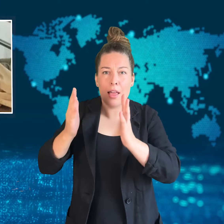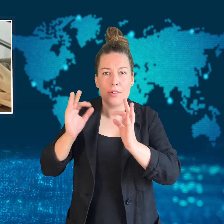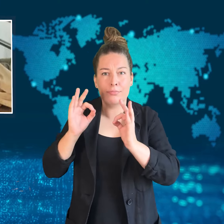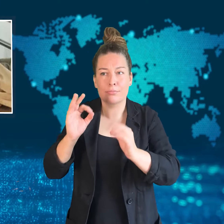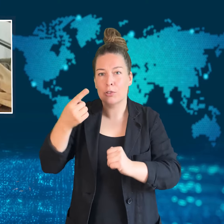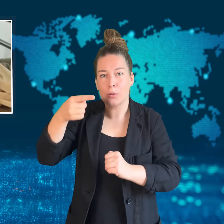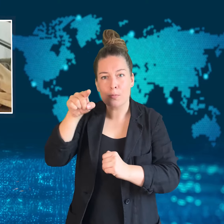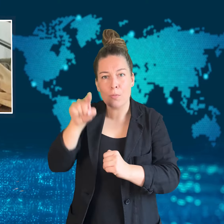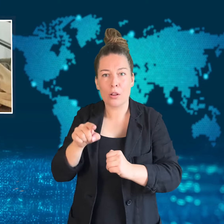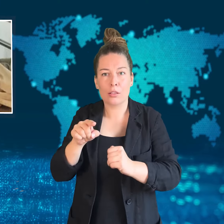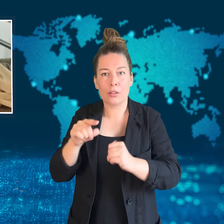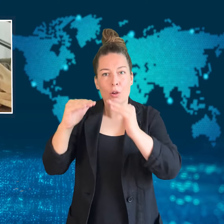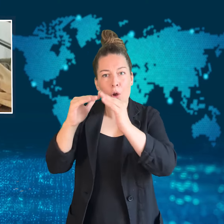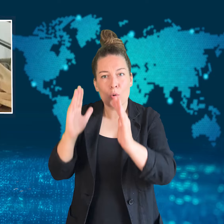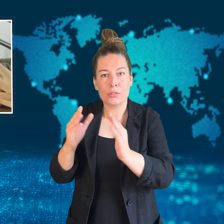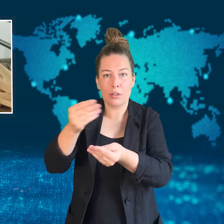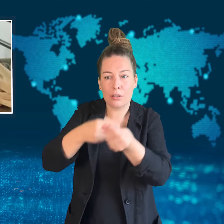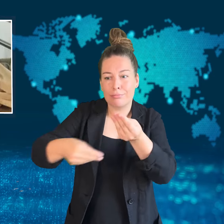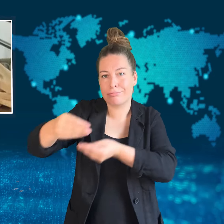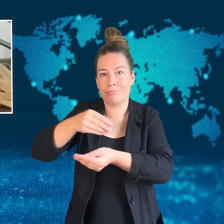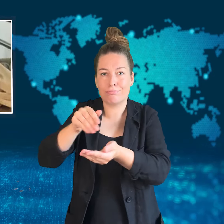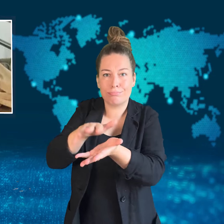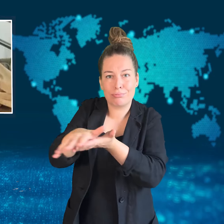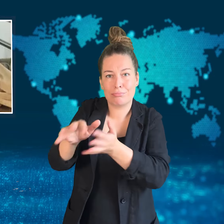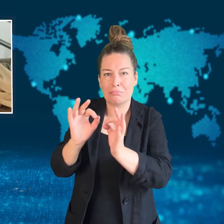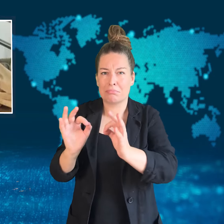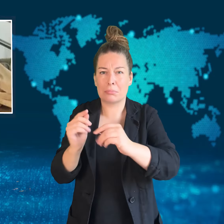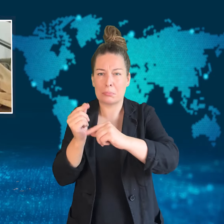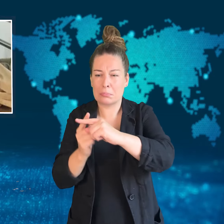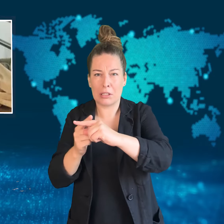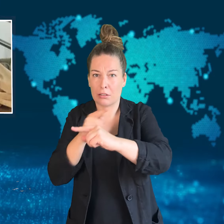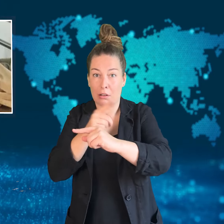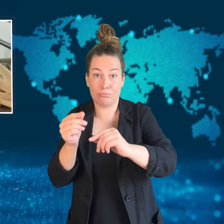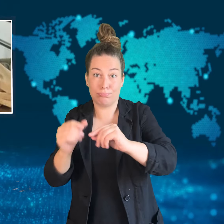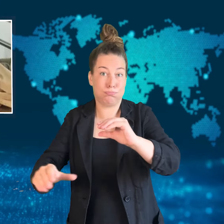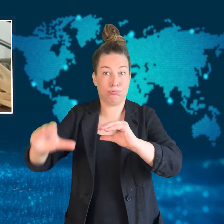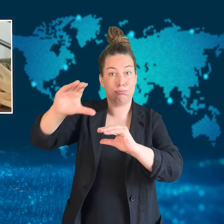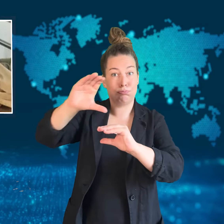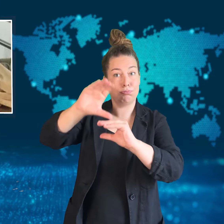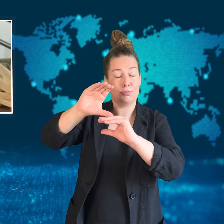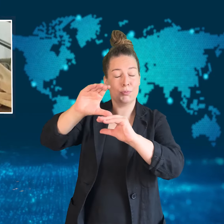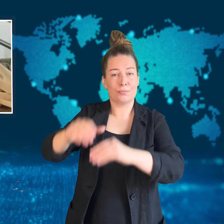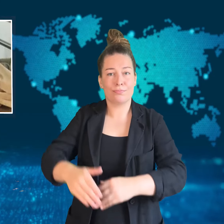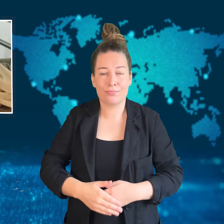Myanmar has struggled for at least 3 years.